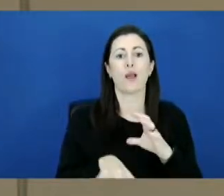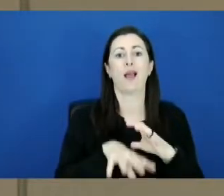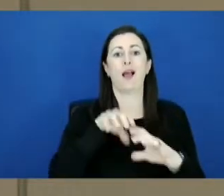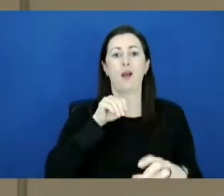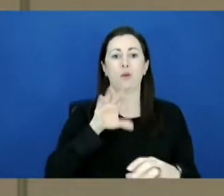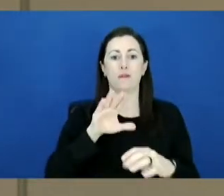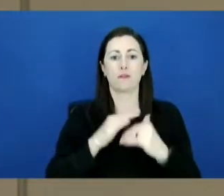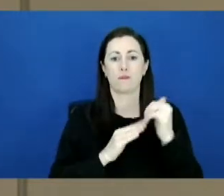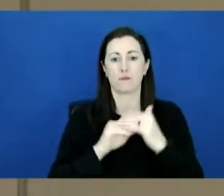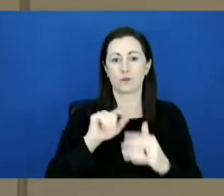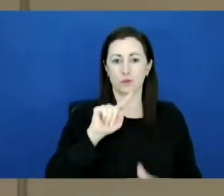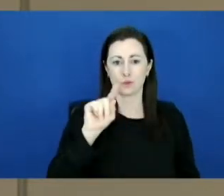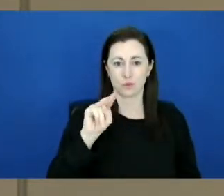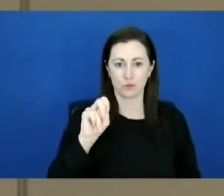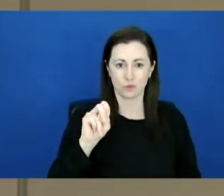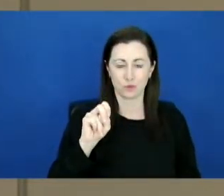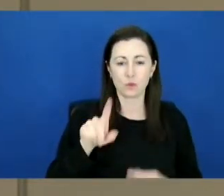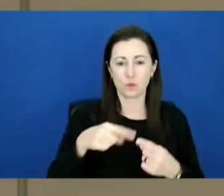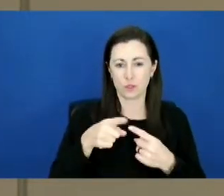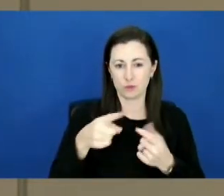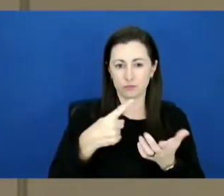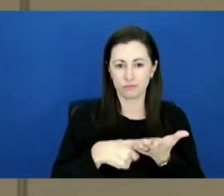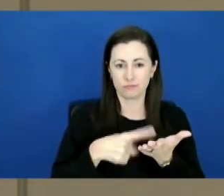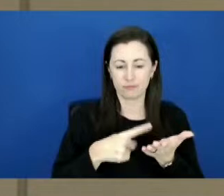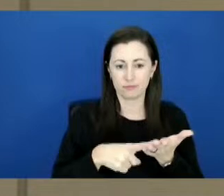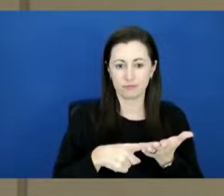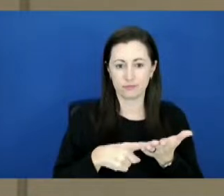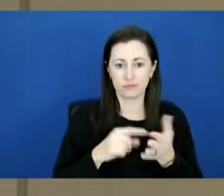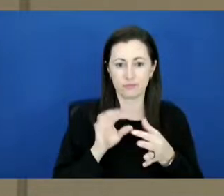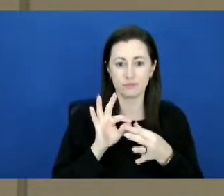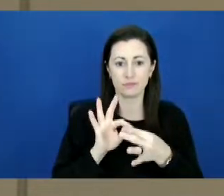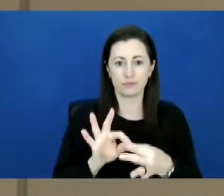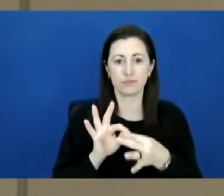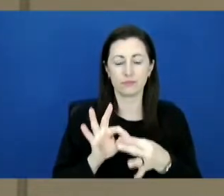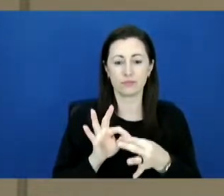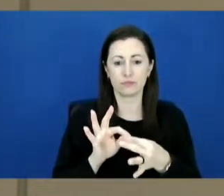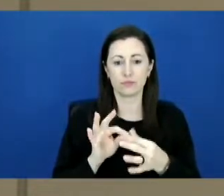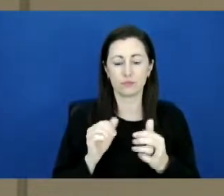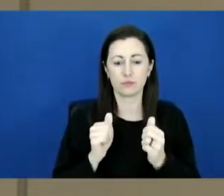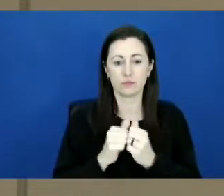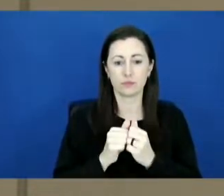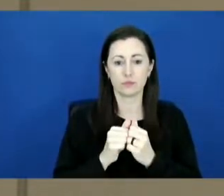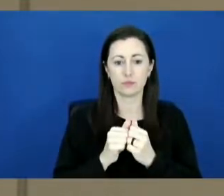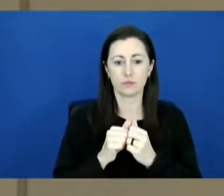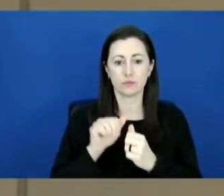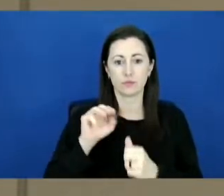TIME WHEN YOU HAVE TO STEP